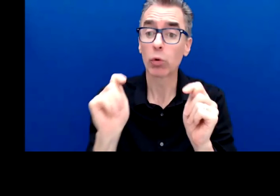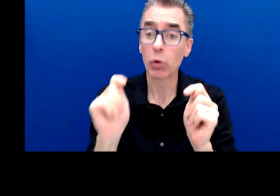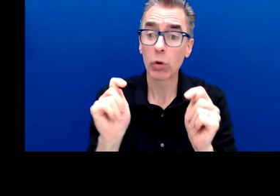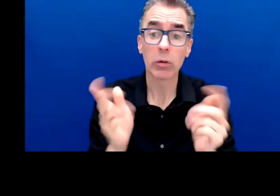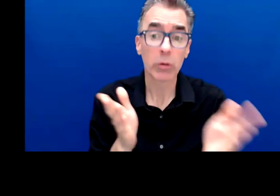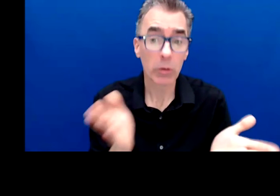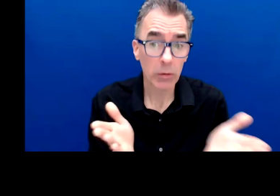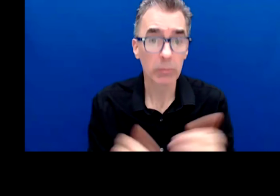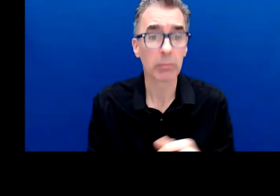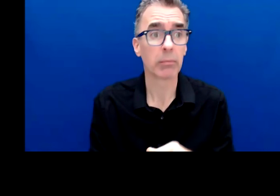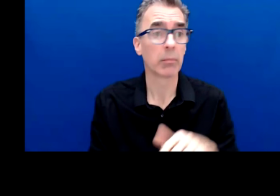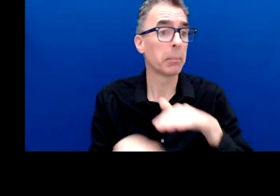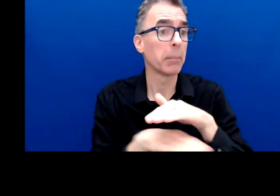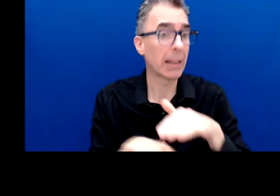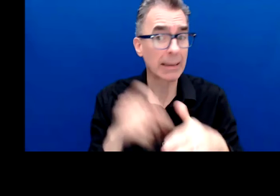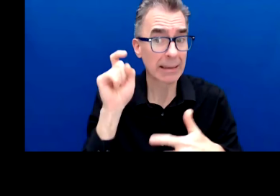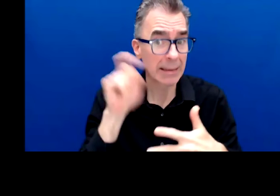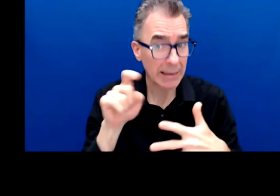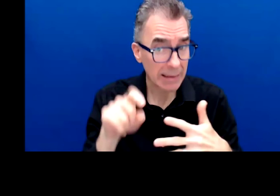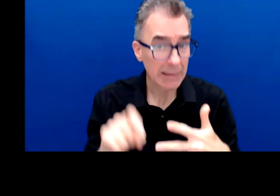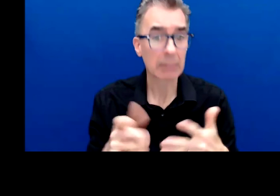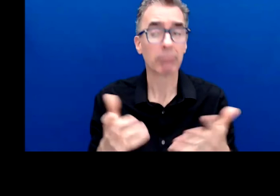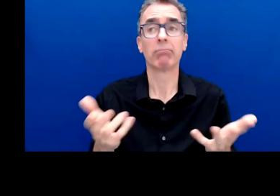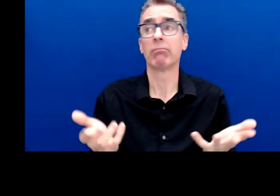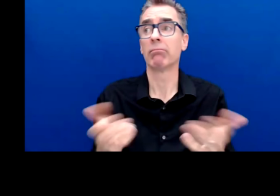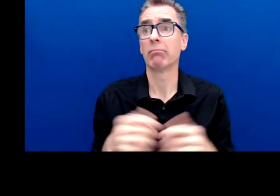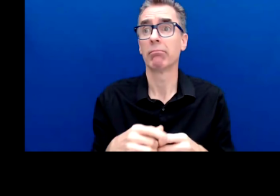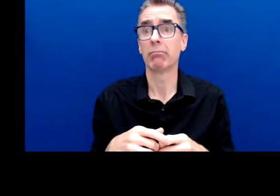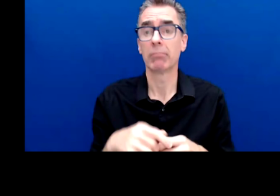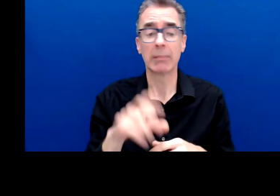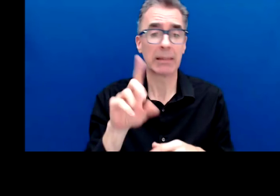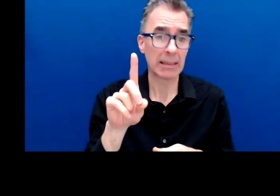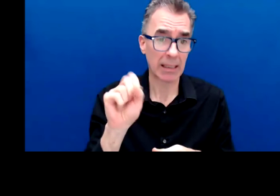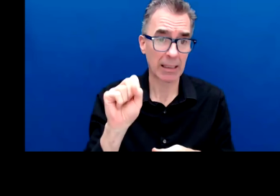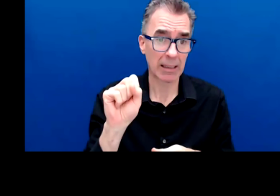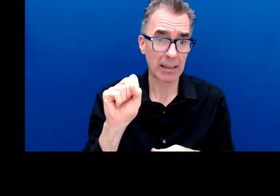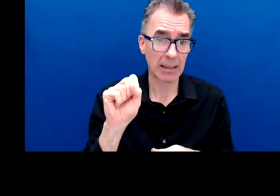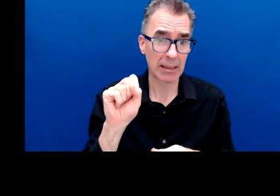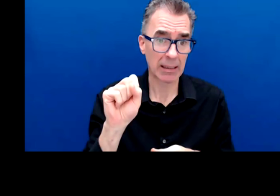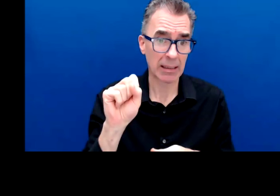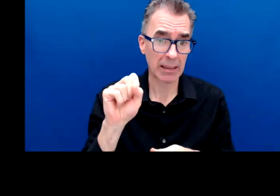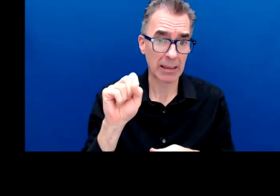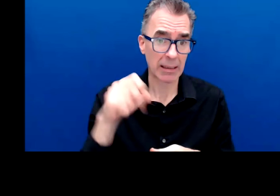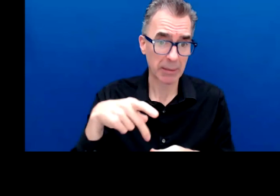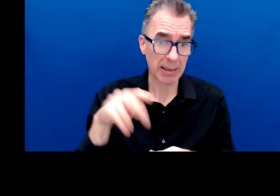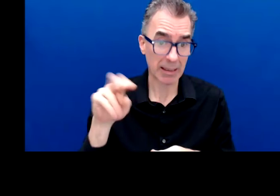to our basic needs, to, of course, DSPS sometimes. Again, some of these students don't